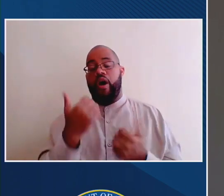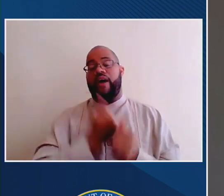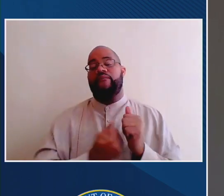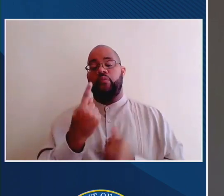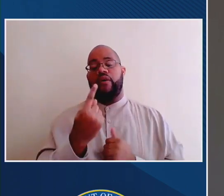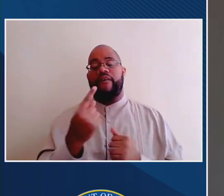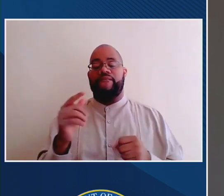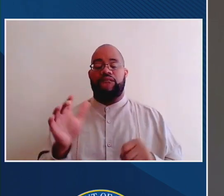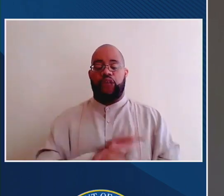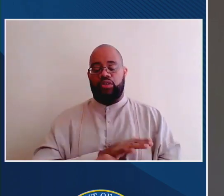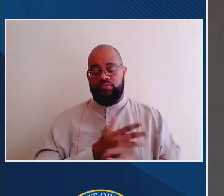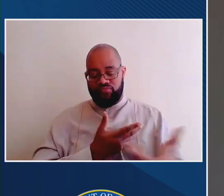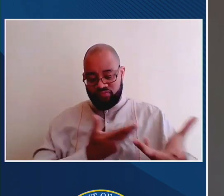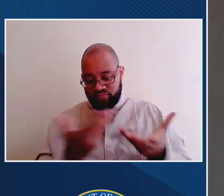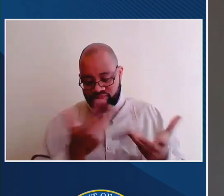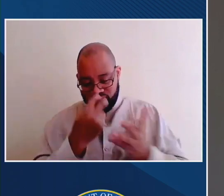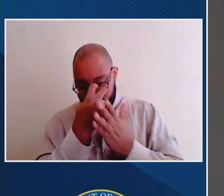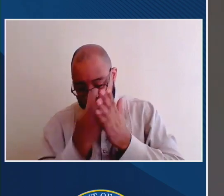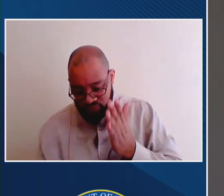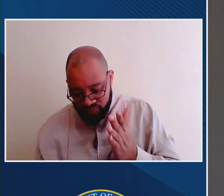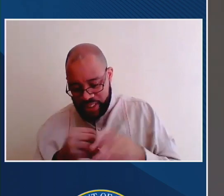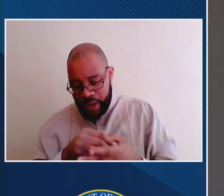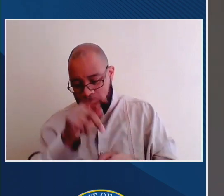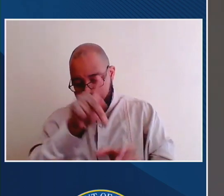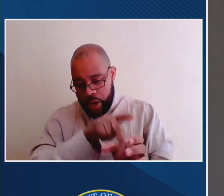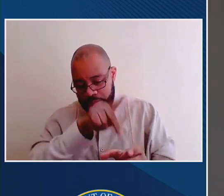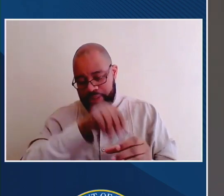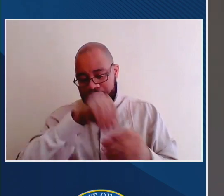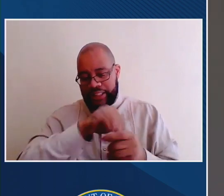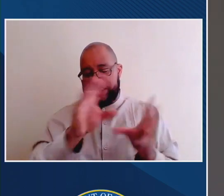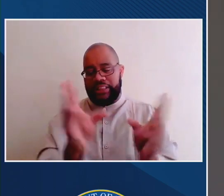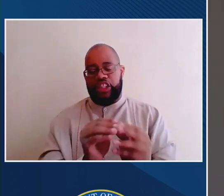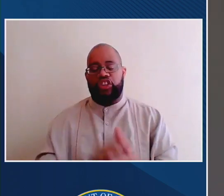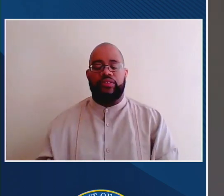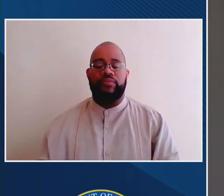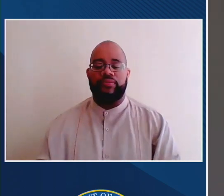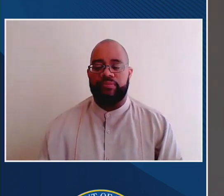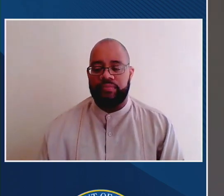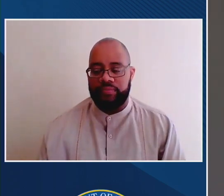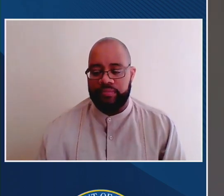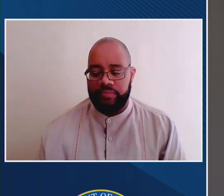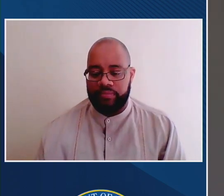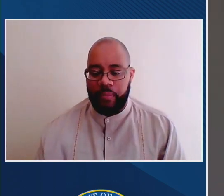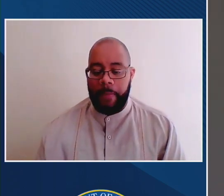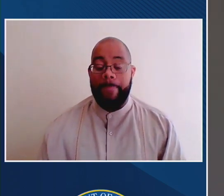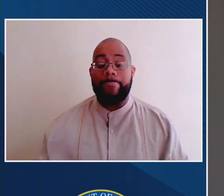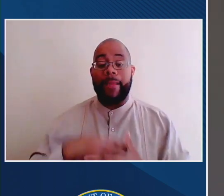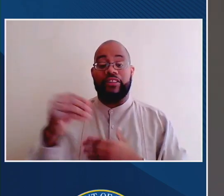engaged and participating in our sessions. Outside of the sessions, we appreciate